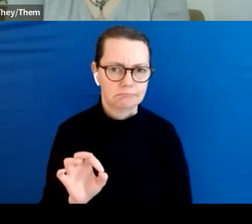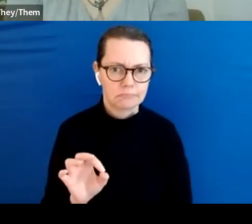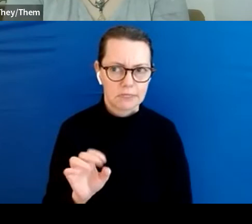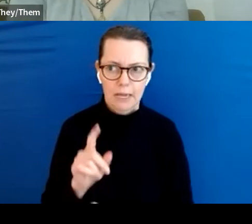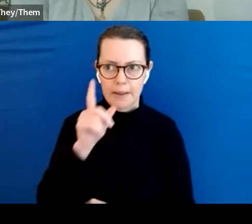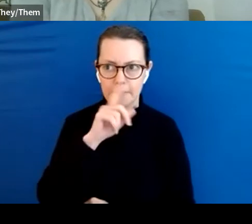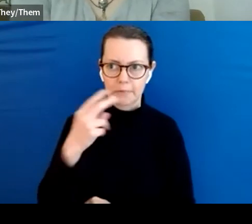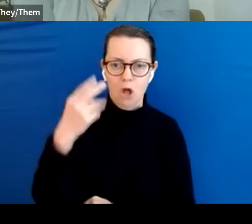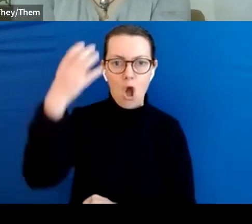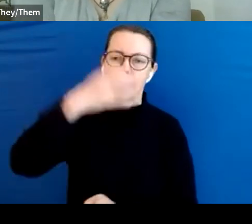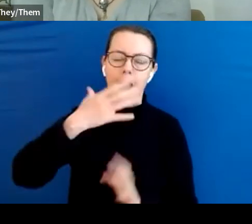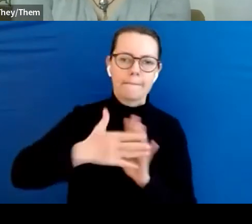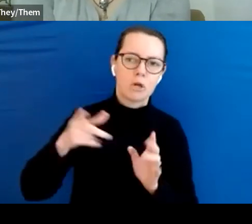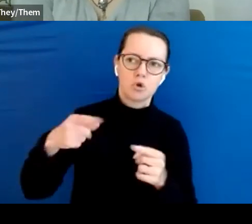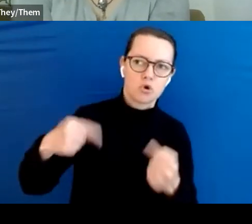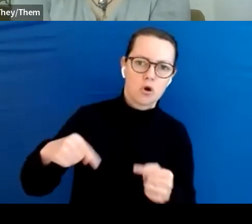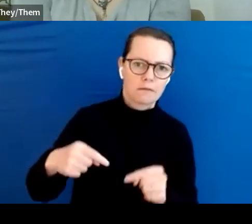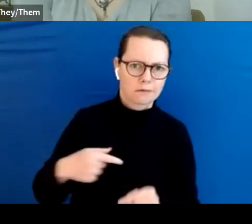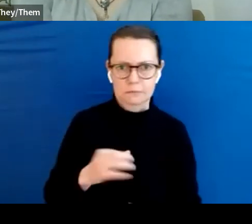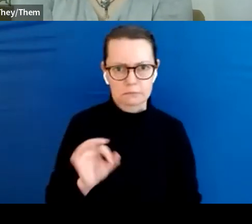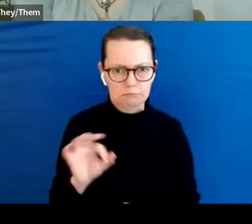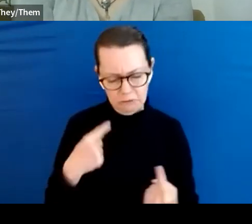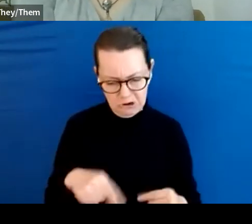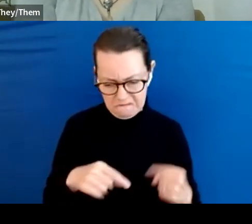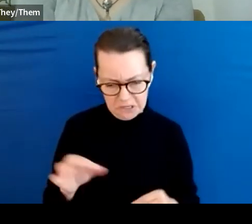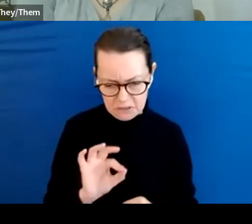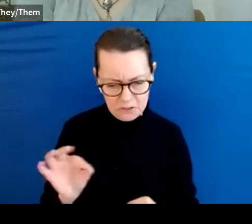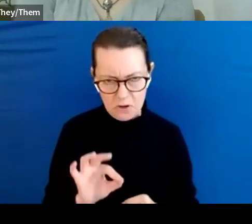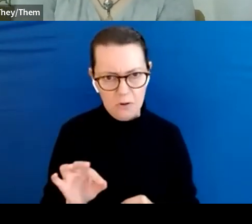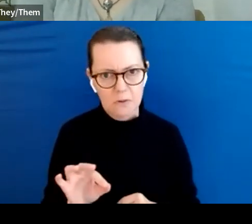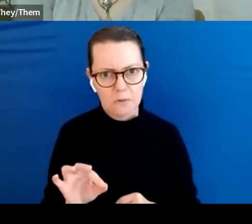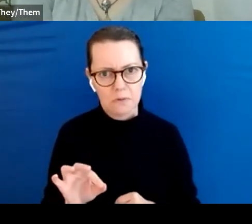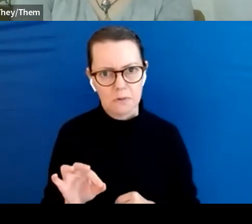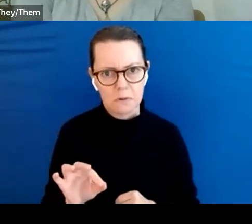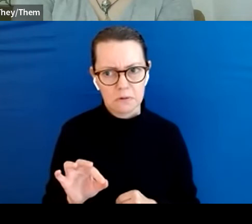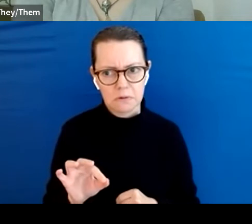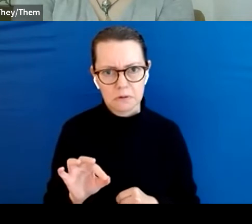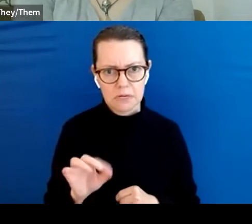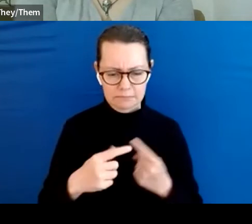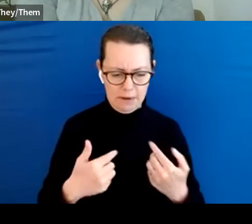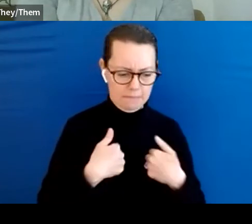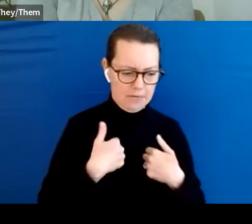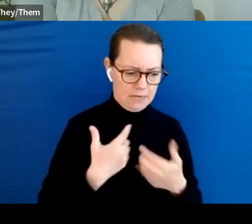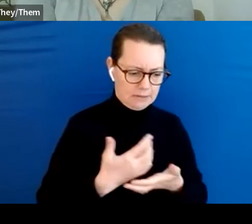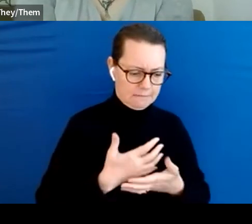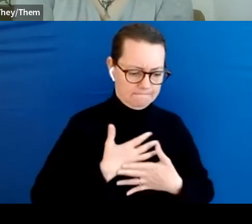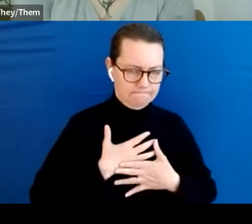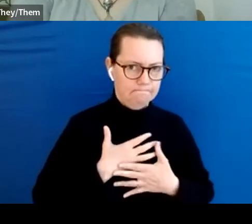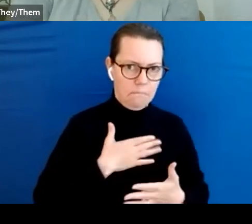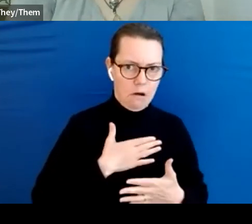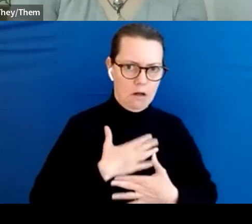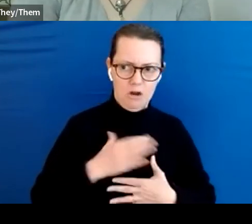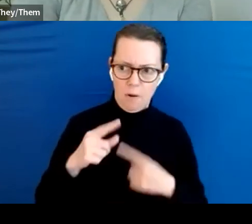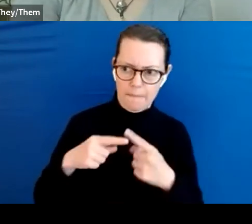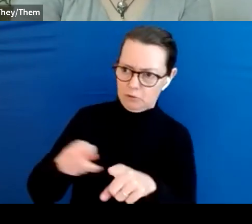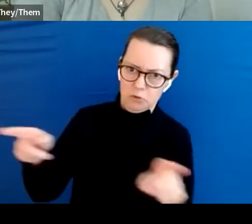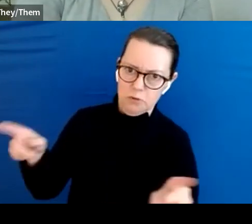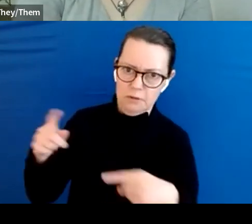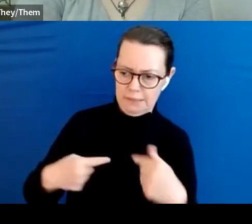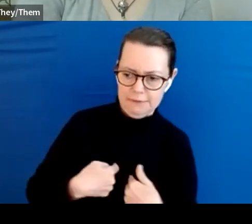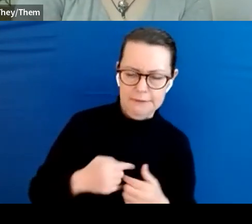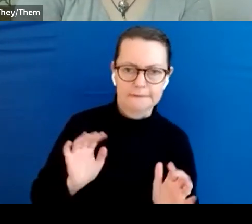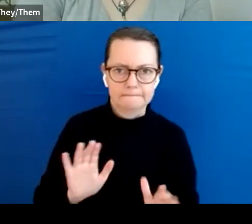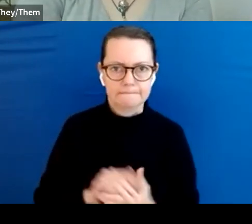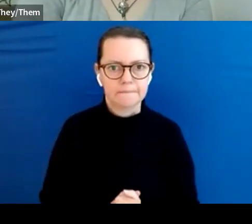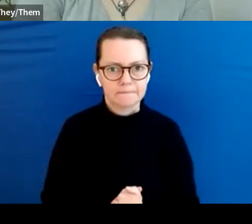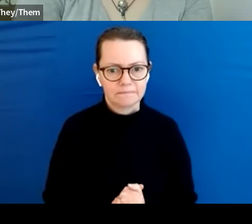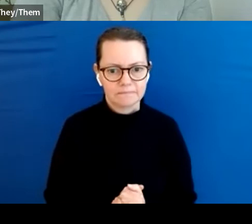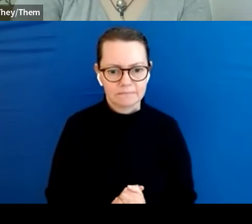And I think that sometimes it can be an issue of the person with disability, more than the person that they're with.